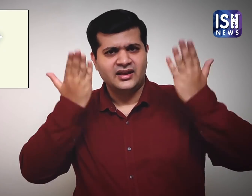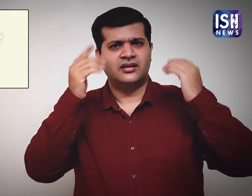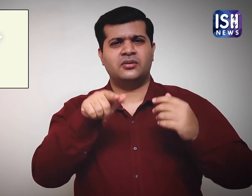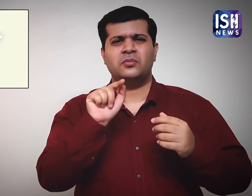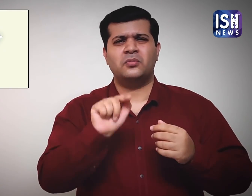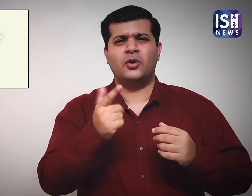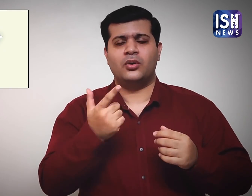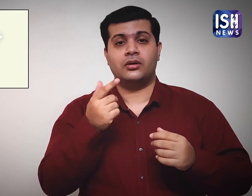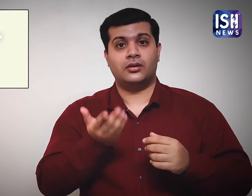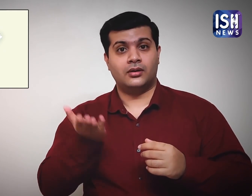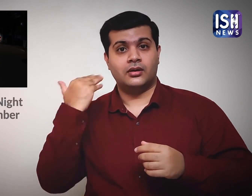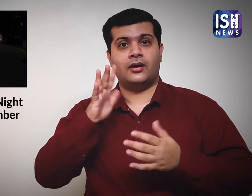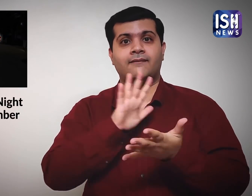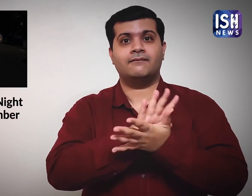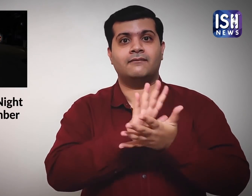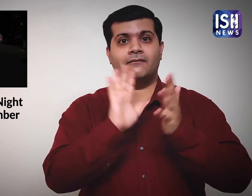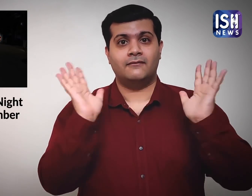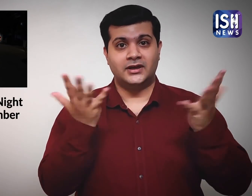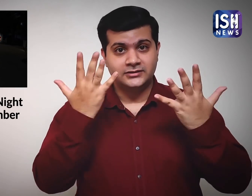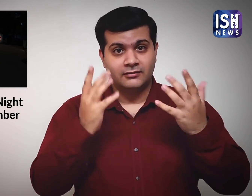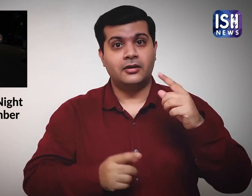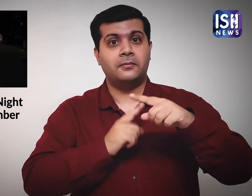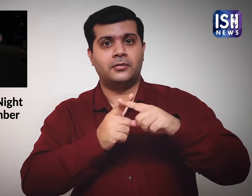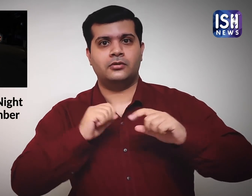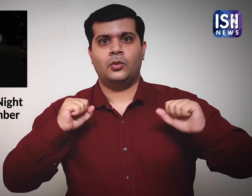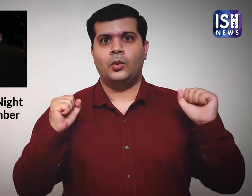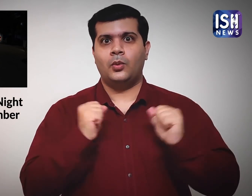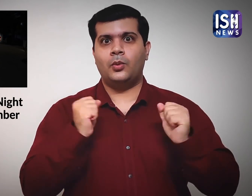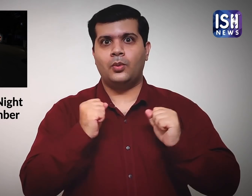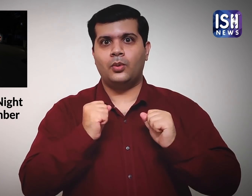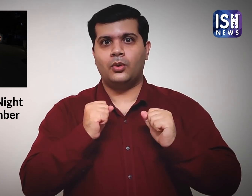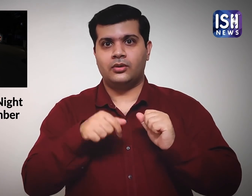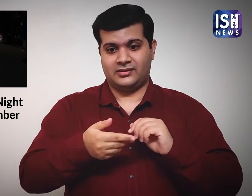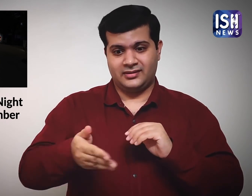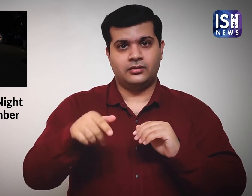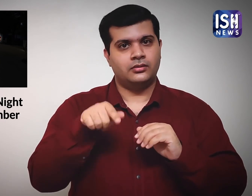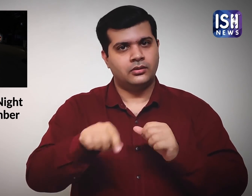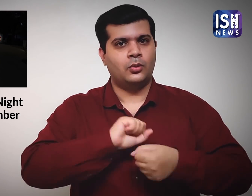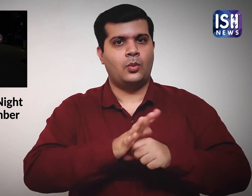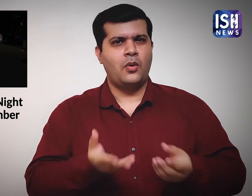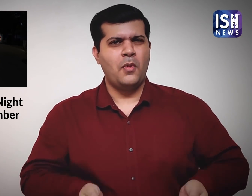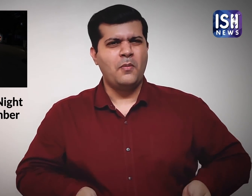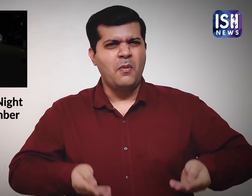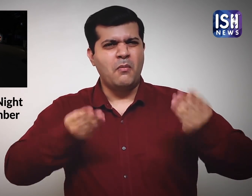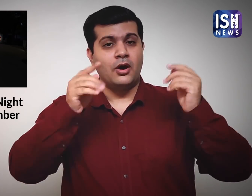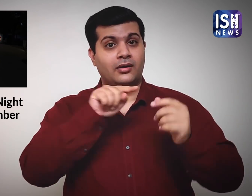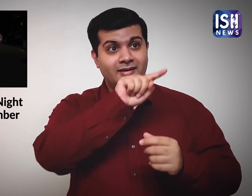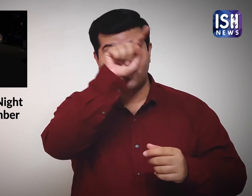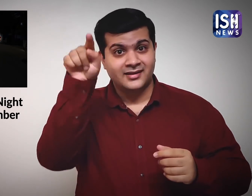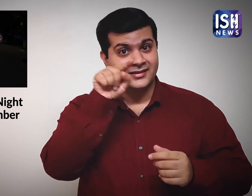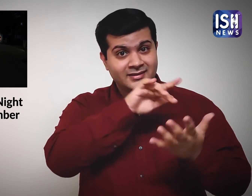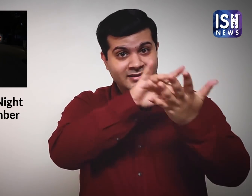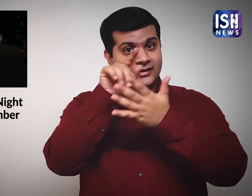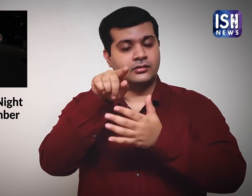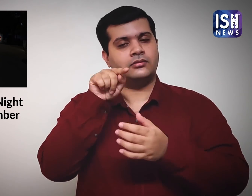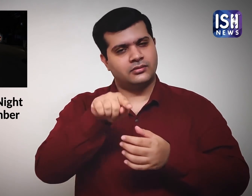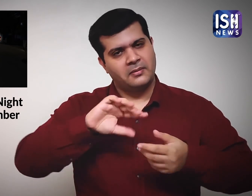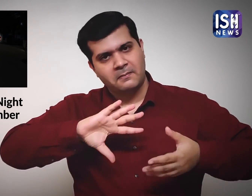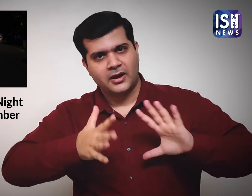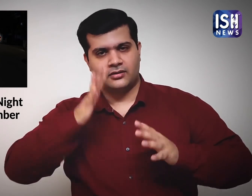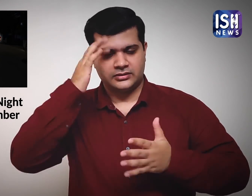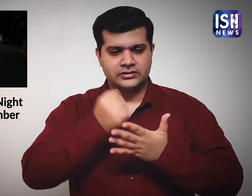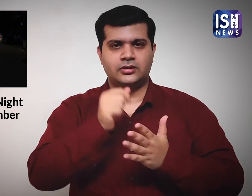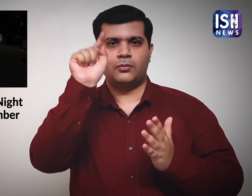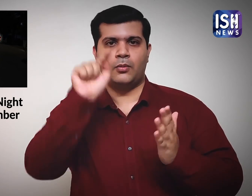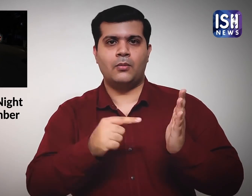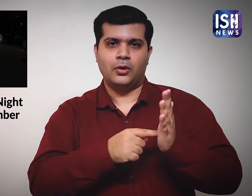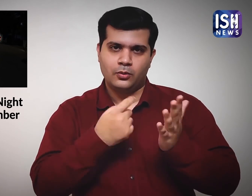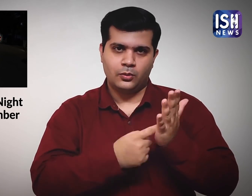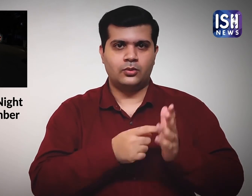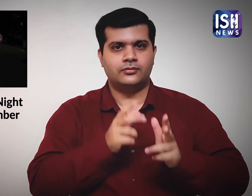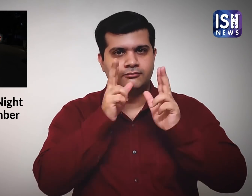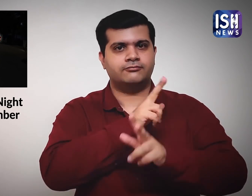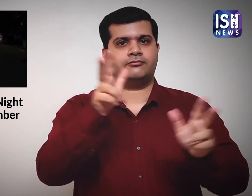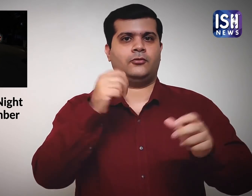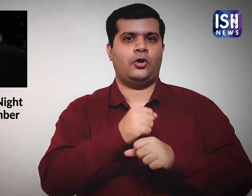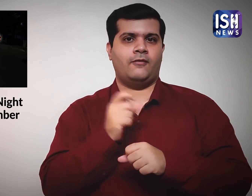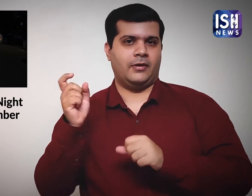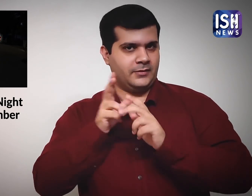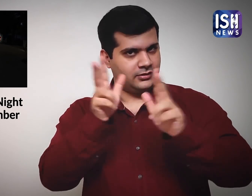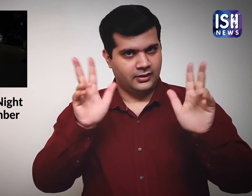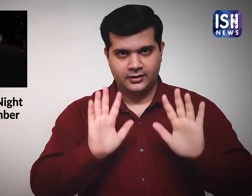after the festival season and onset of winter. Hence the guidelines were issued.